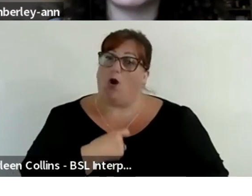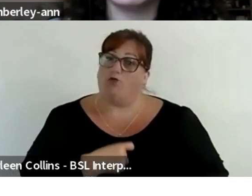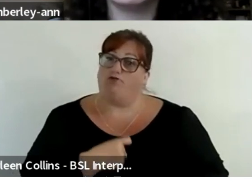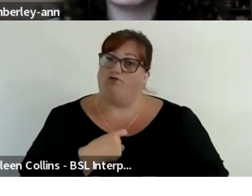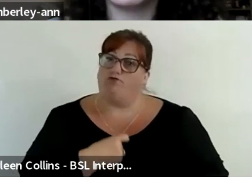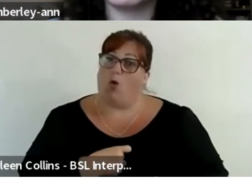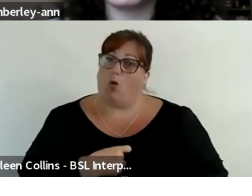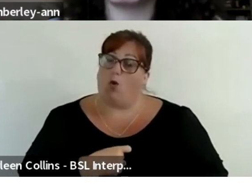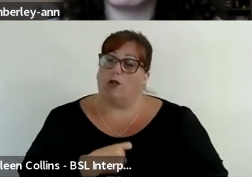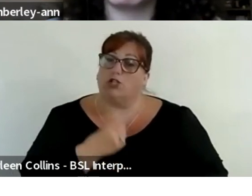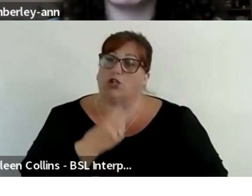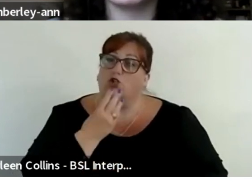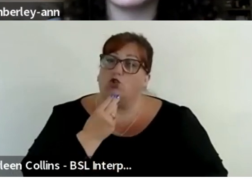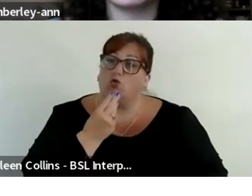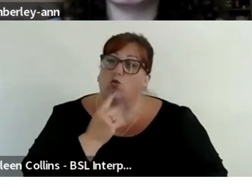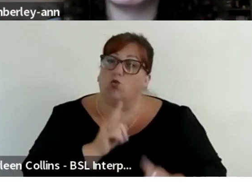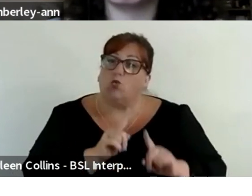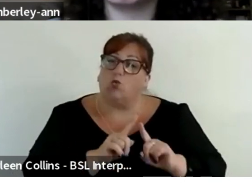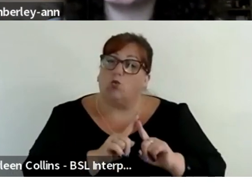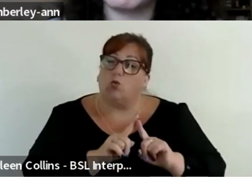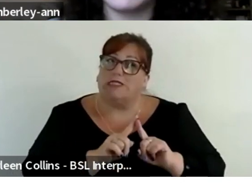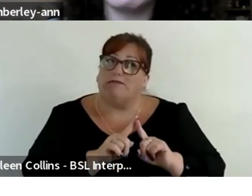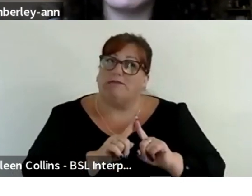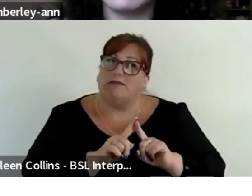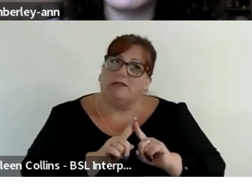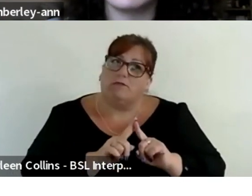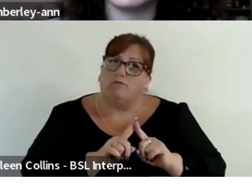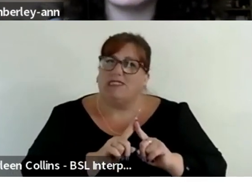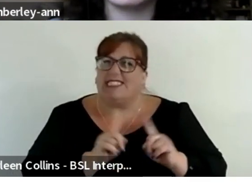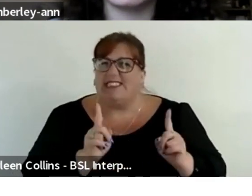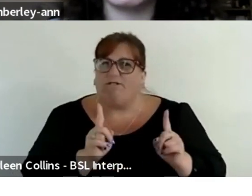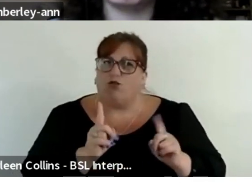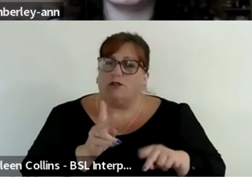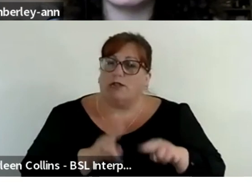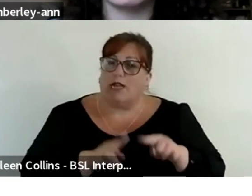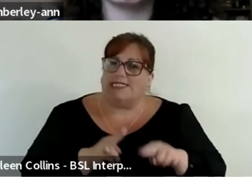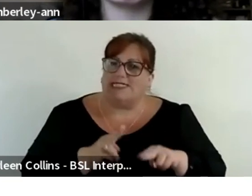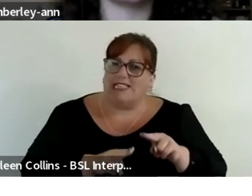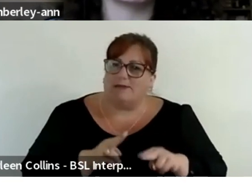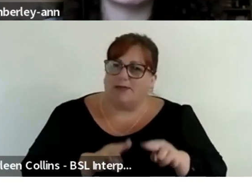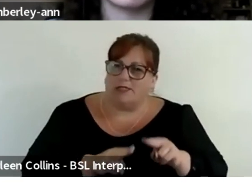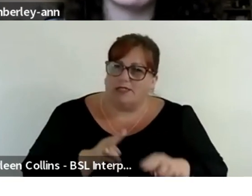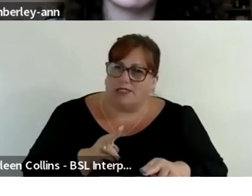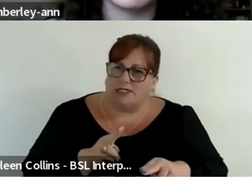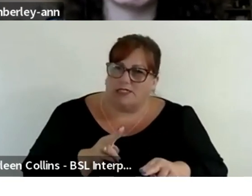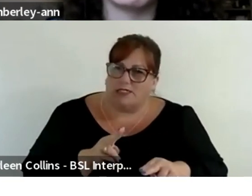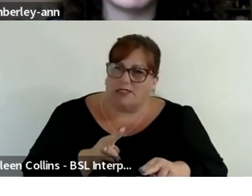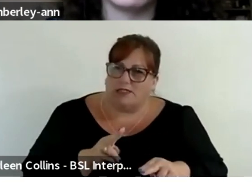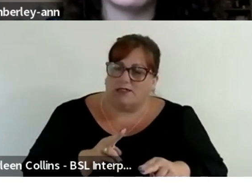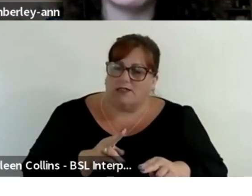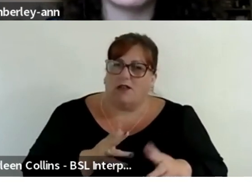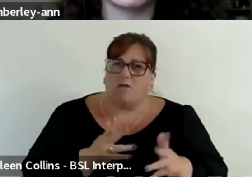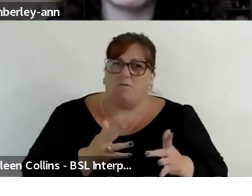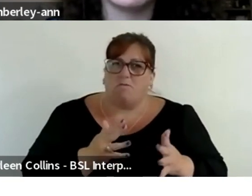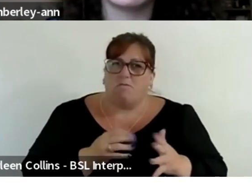For a lot of our roles in our Operate line of service there are different types of assessments being used.